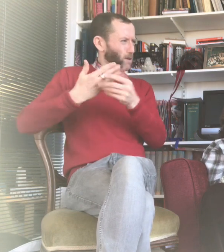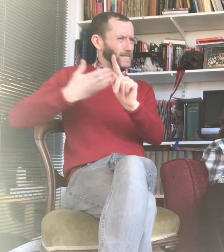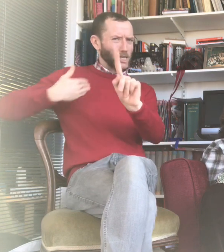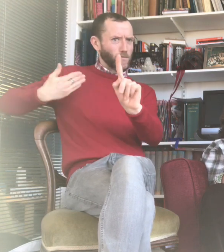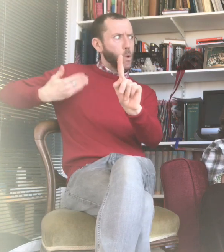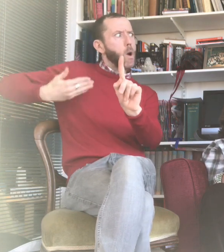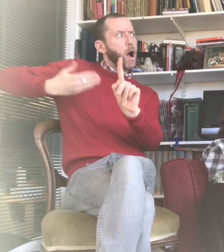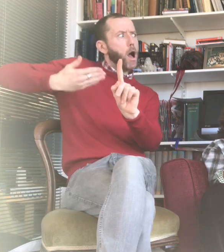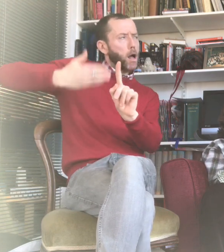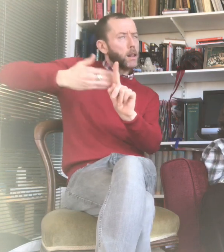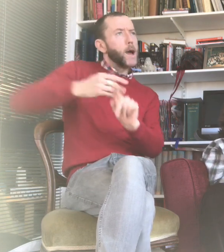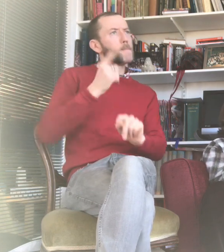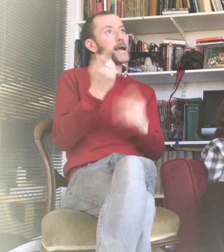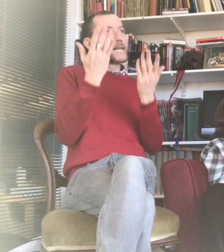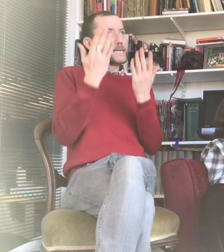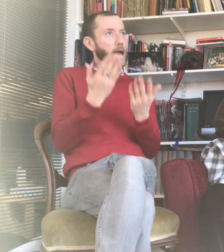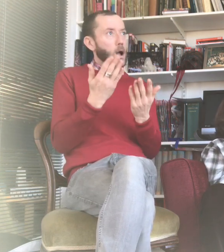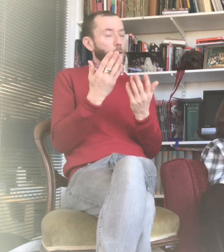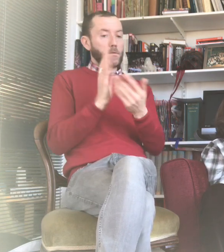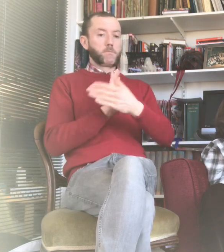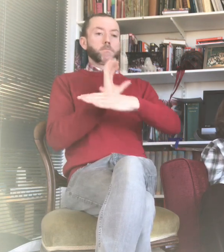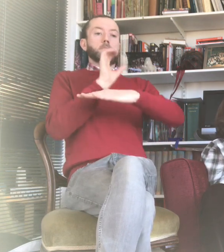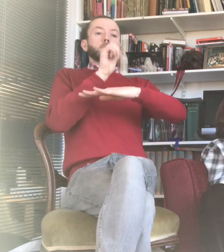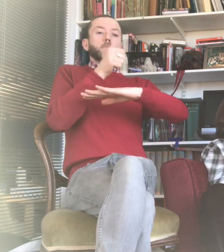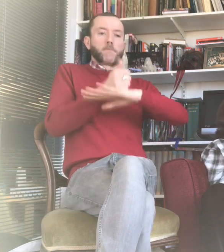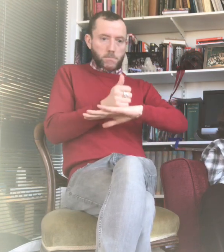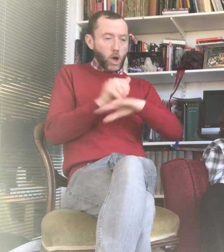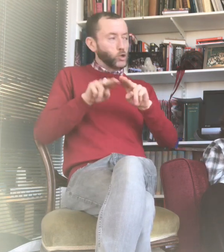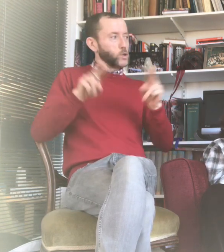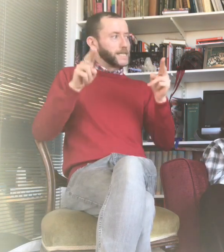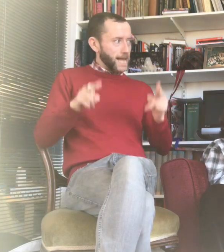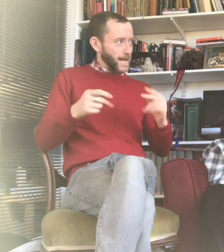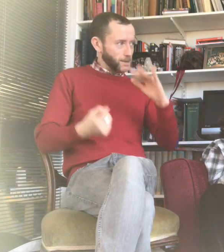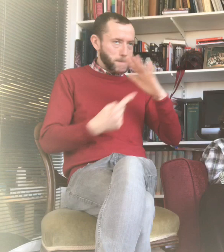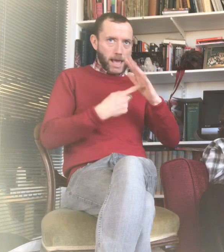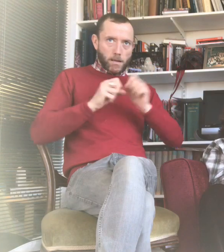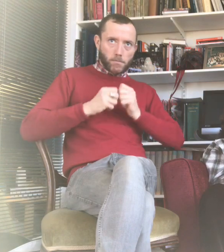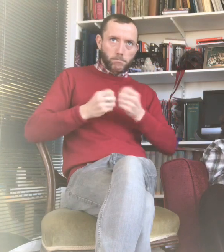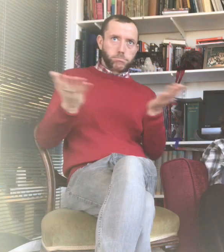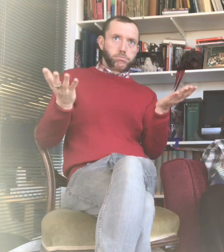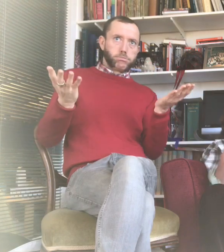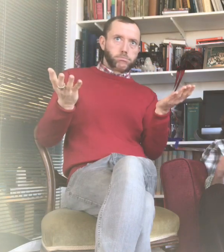while but now we're putting it onto our main stages. I think it's something